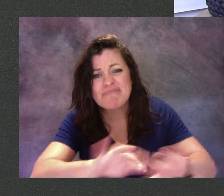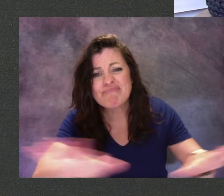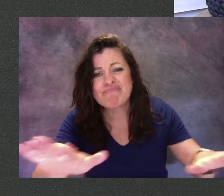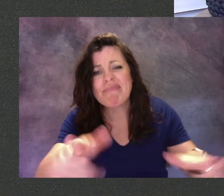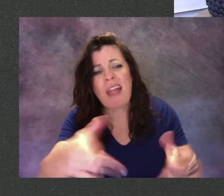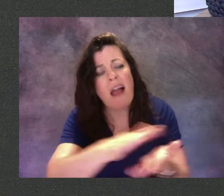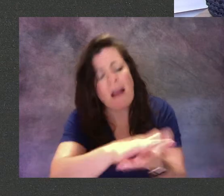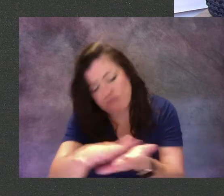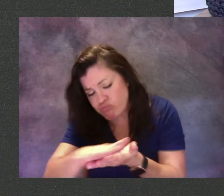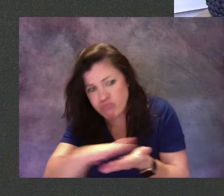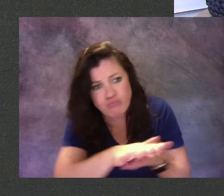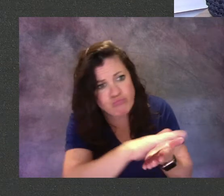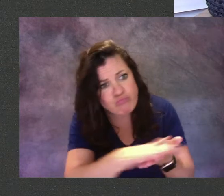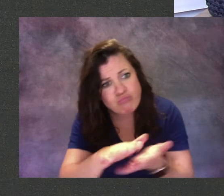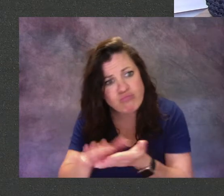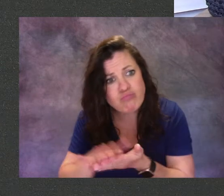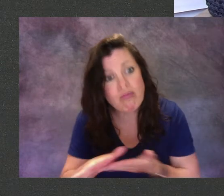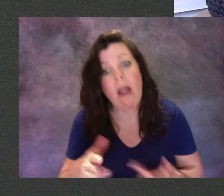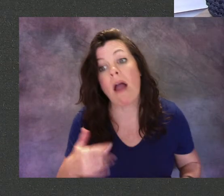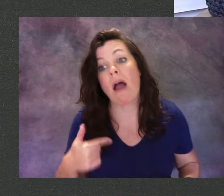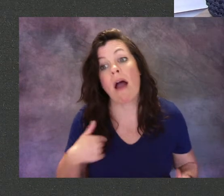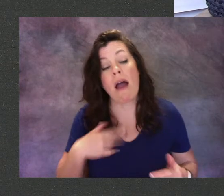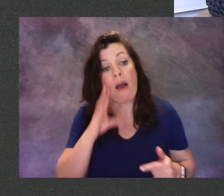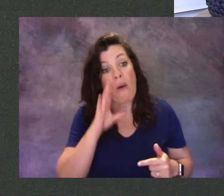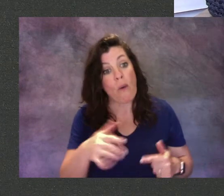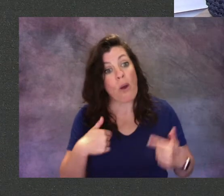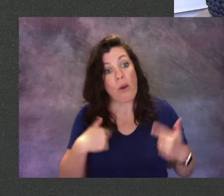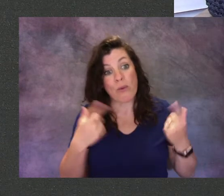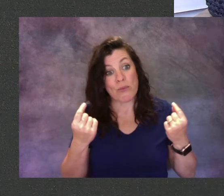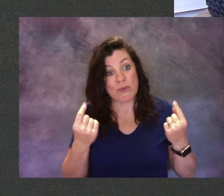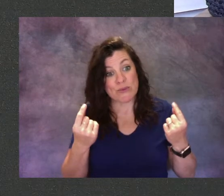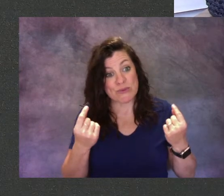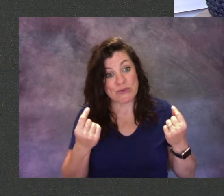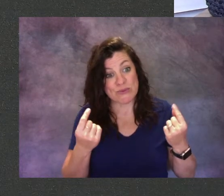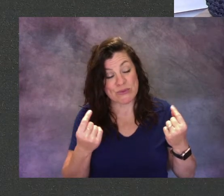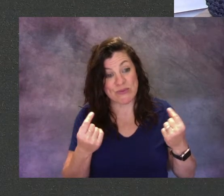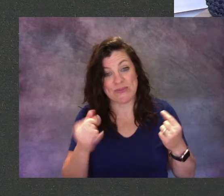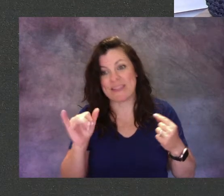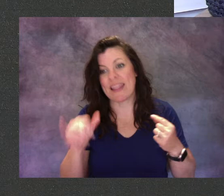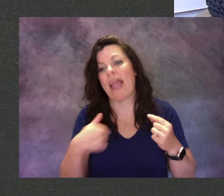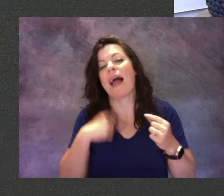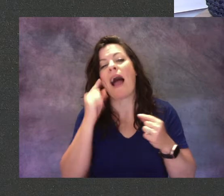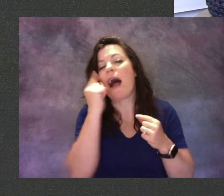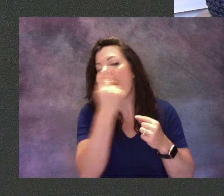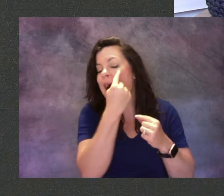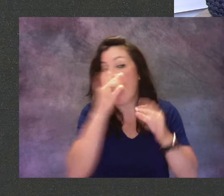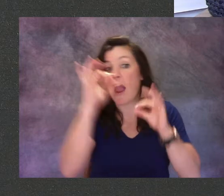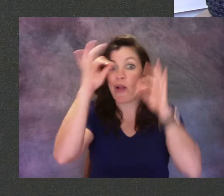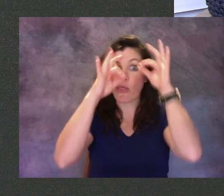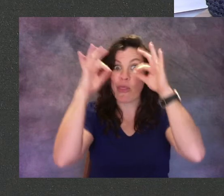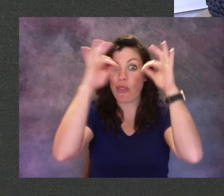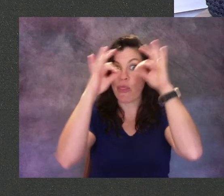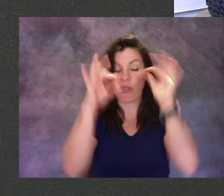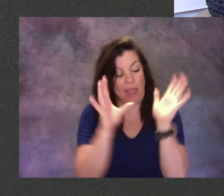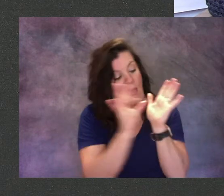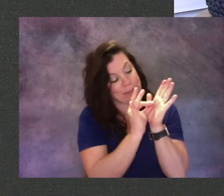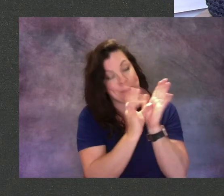So this is what we do in my class. I put googly eyes on here. Look at these googly eyes. Do you see them?